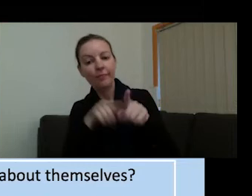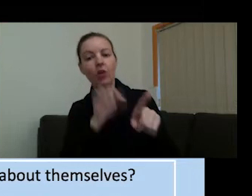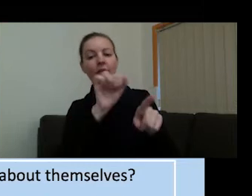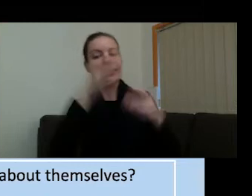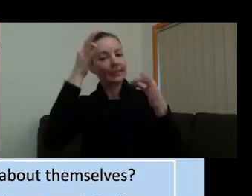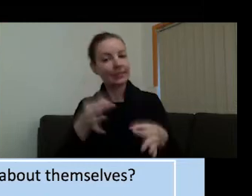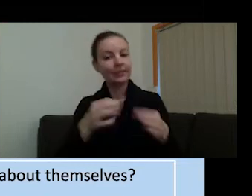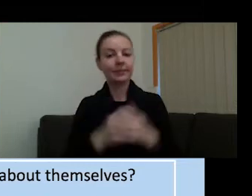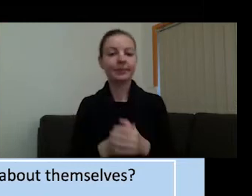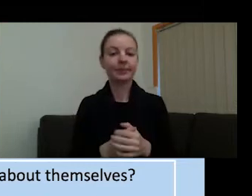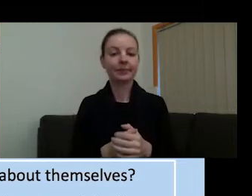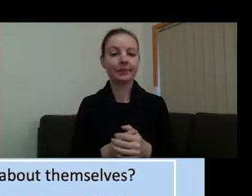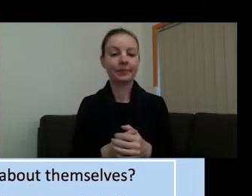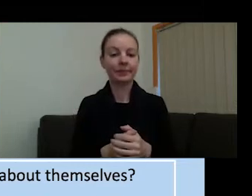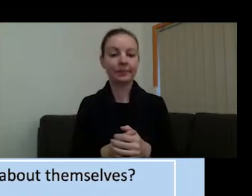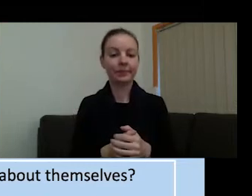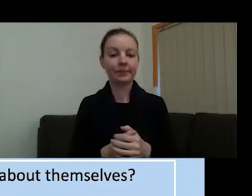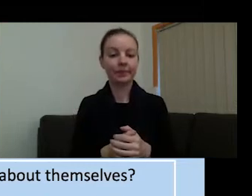reason why I started with these questions for this presentation was